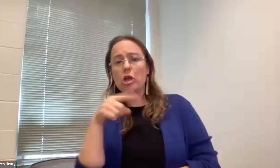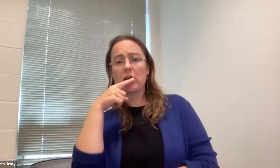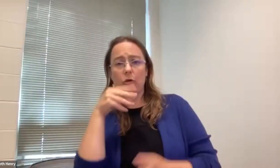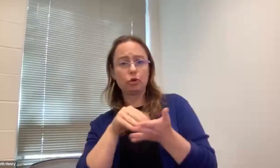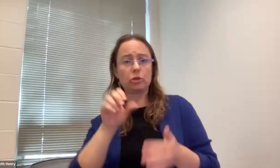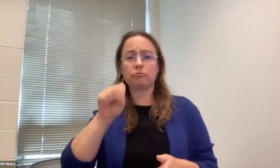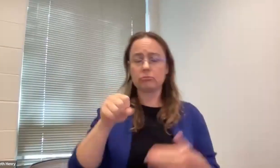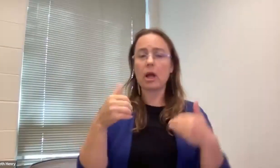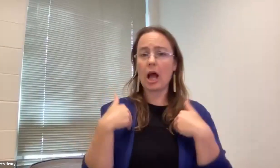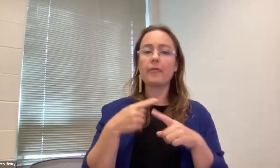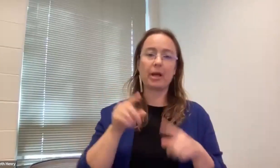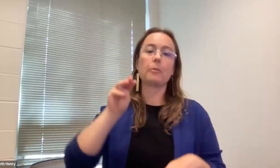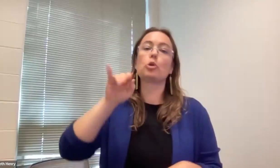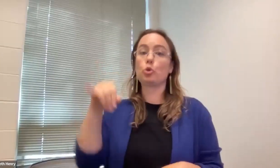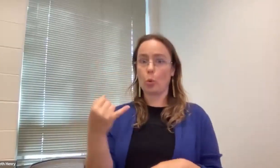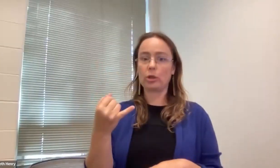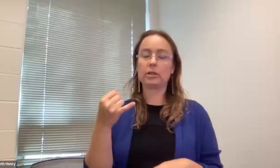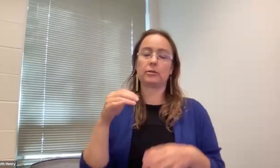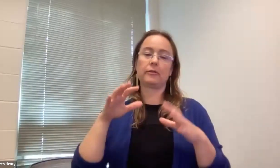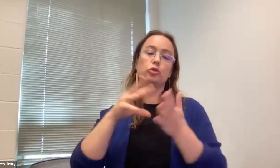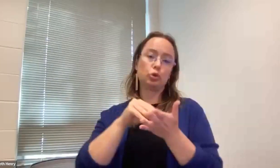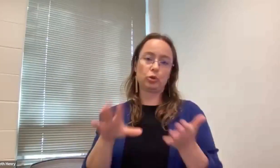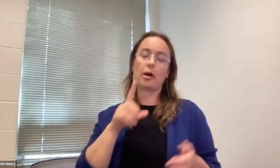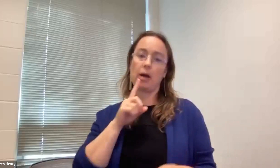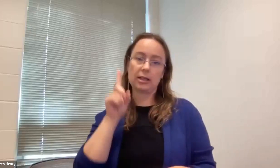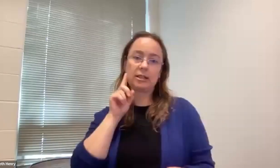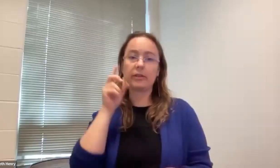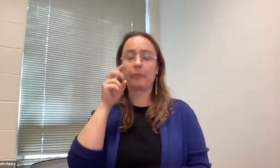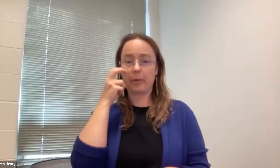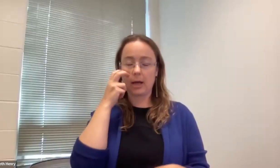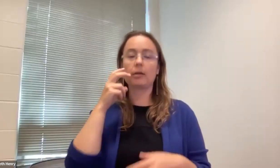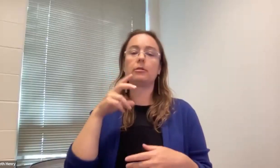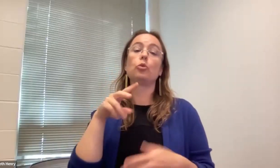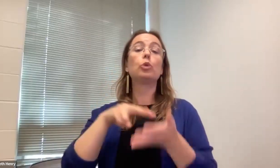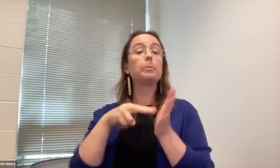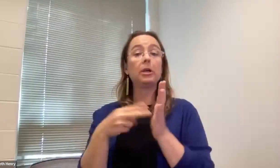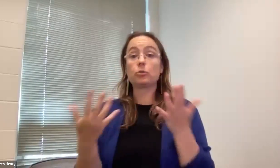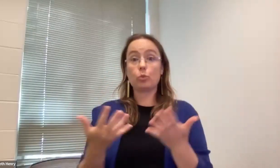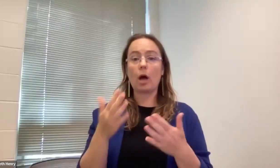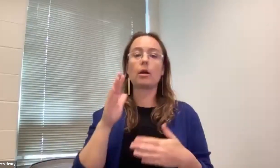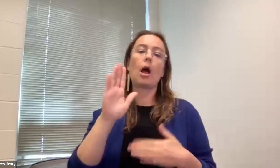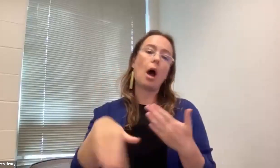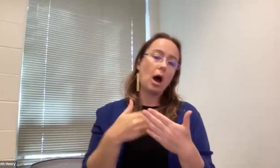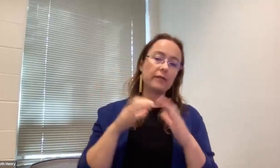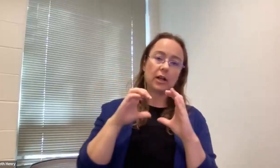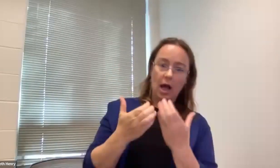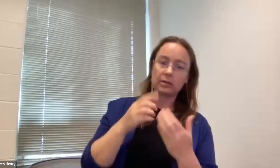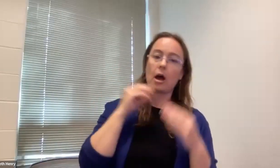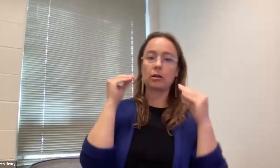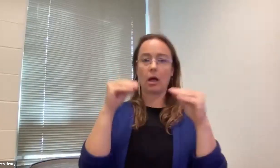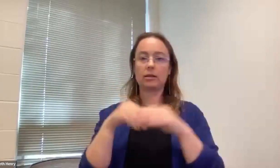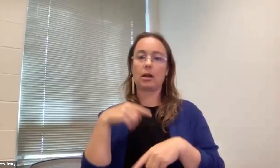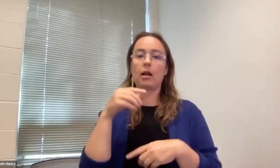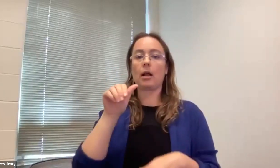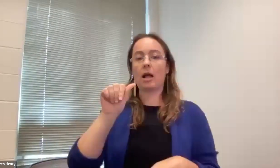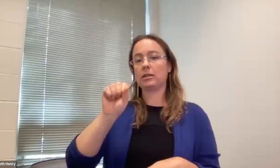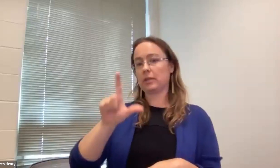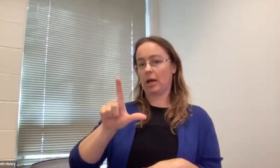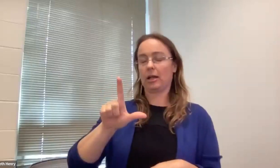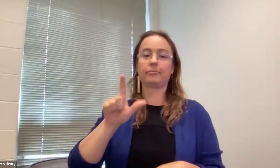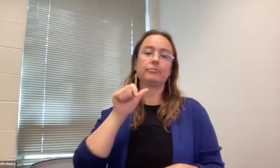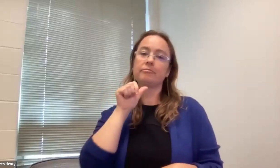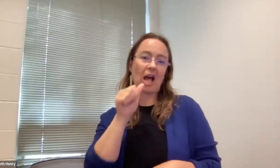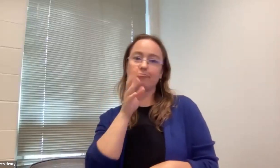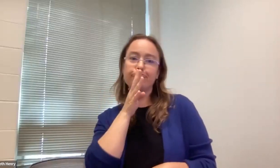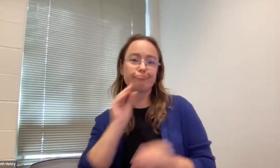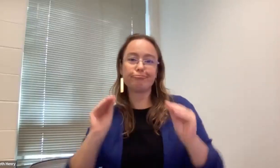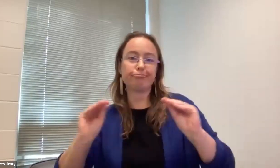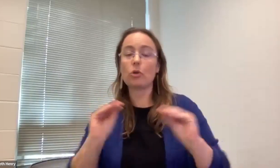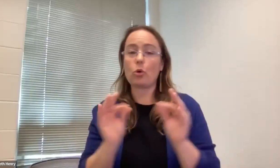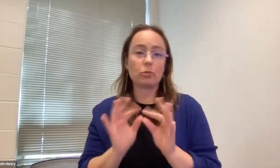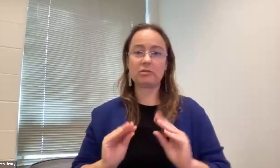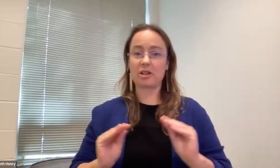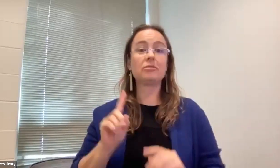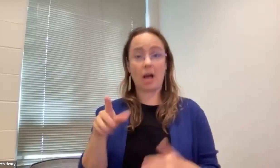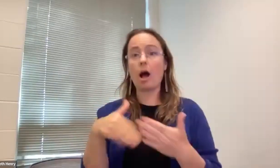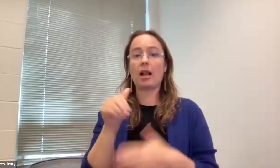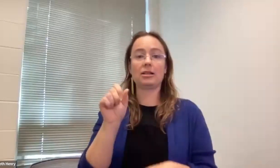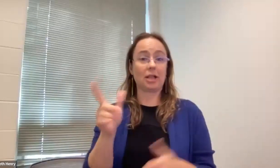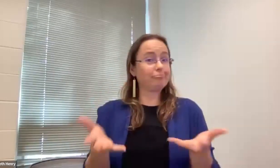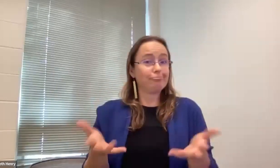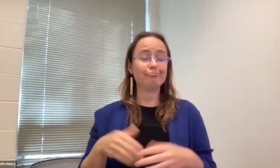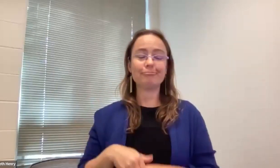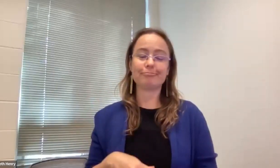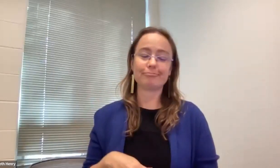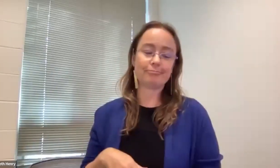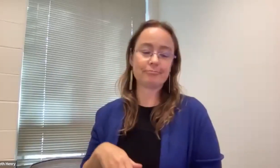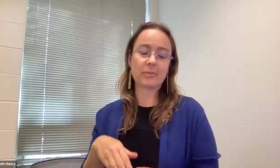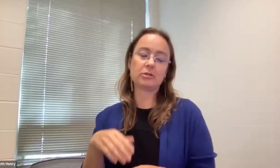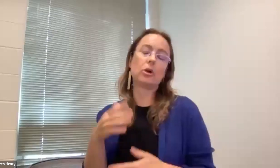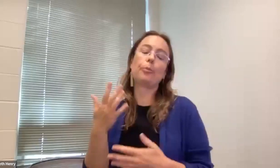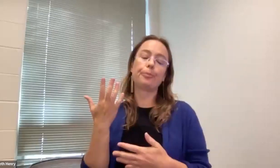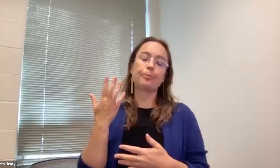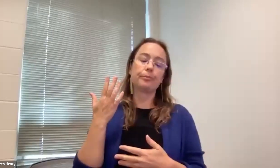Gustavo Navarrete (he/him/él): We do have a few students that can hear that are hearing students. However, the majority of our students are that and that blind students, which means that all of our courses are taught in American sign language. There is no spoken English used in the instruction here at Galilee,